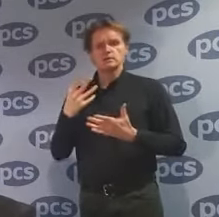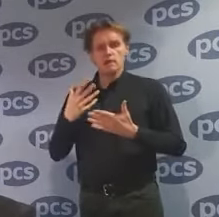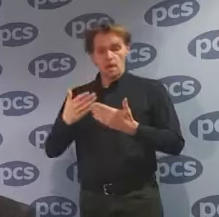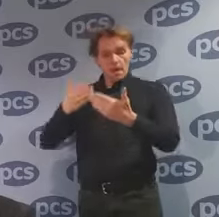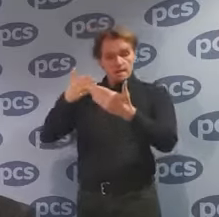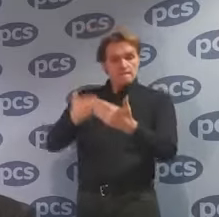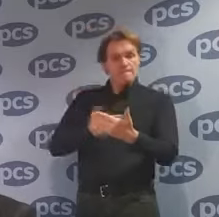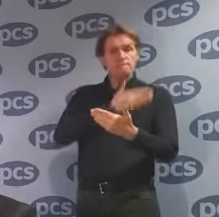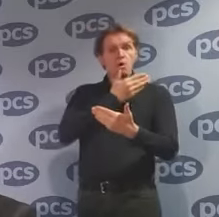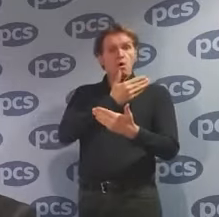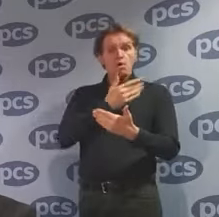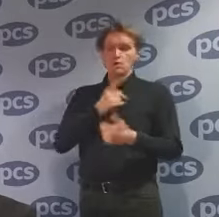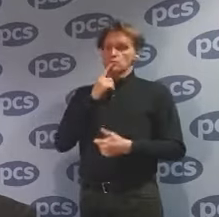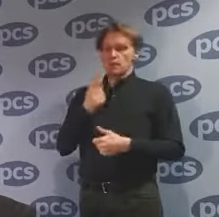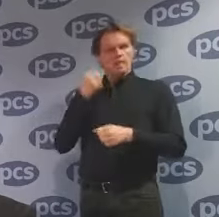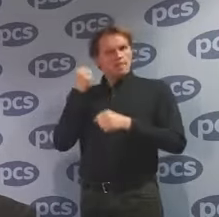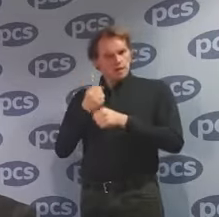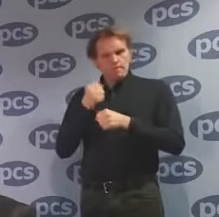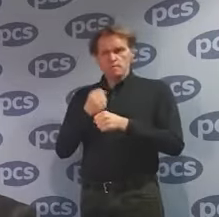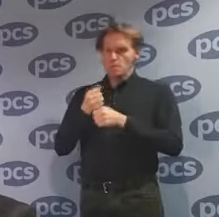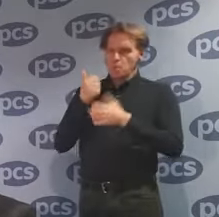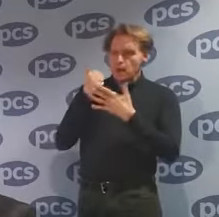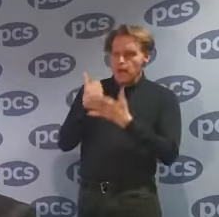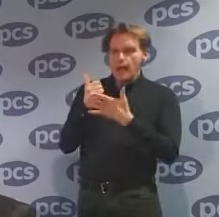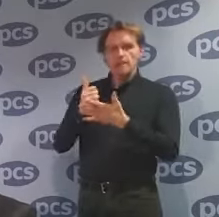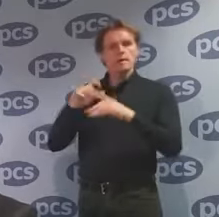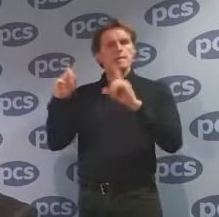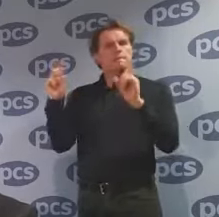concessions on the question of public sector pay and that was the thing I